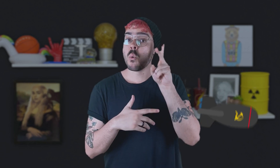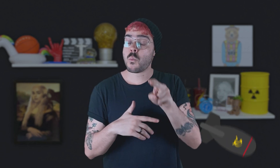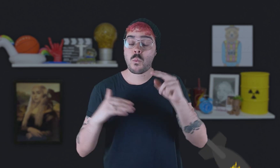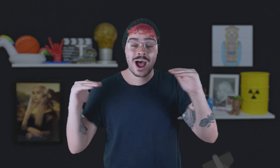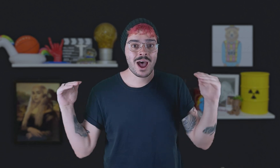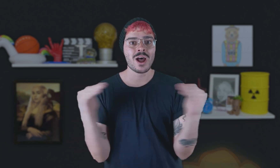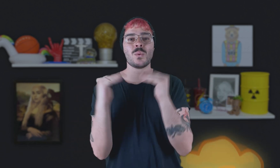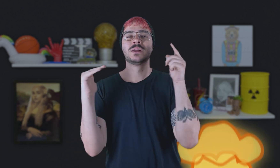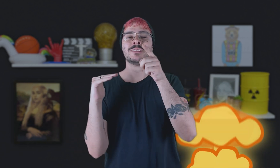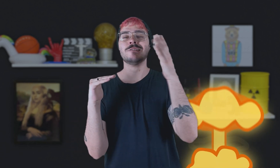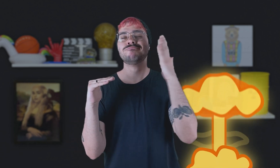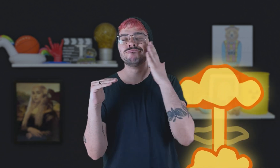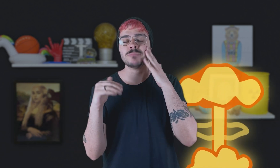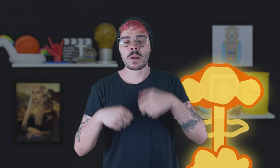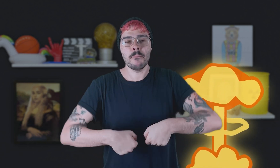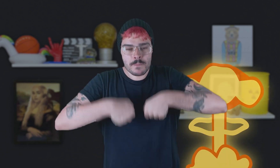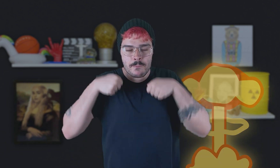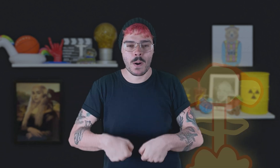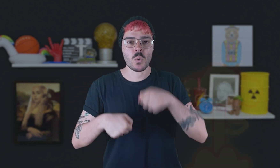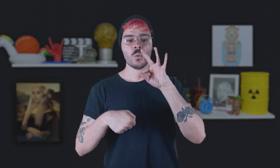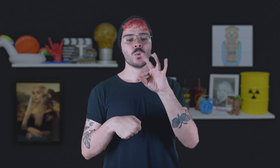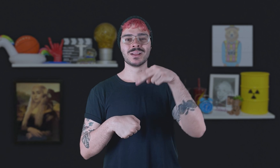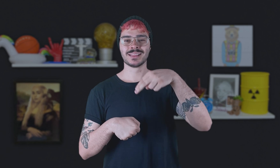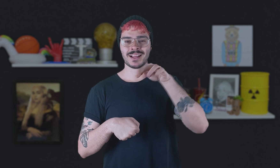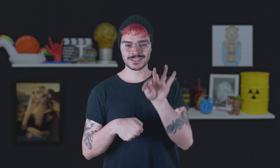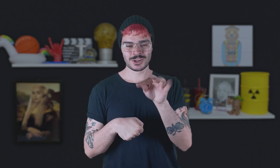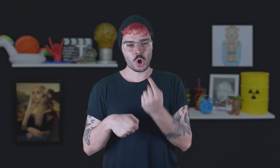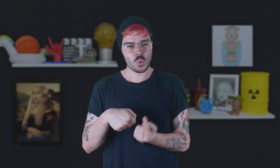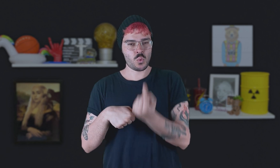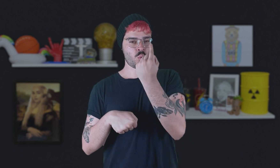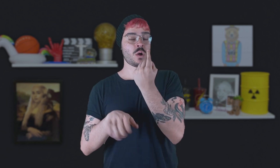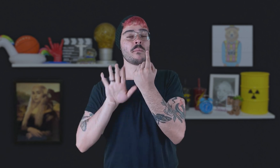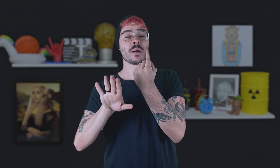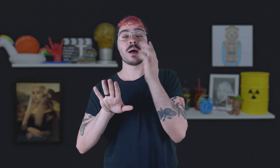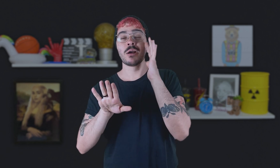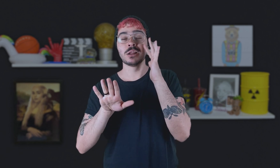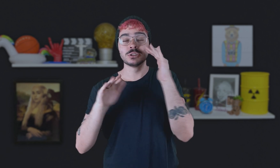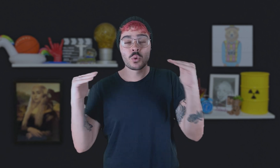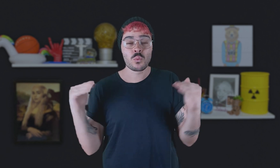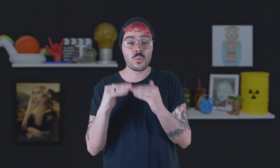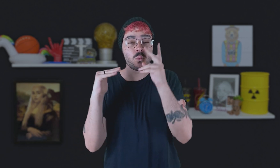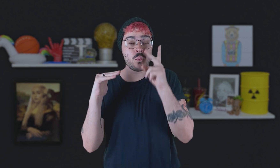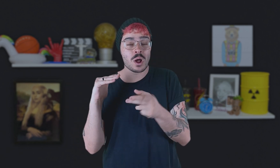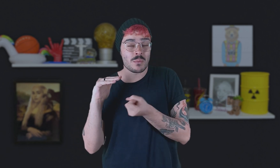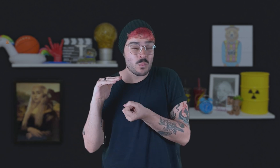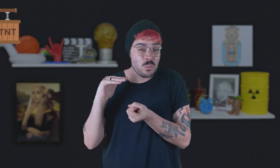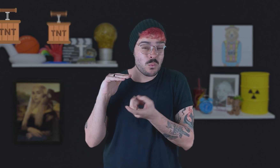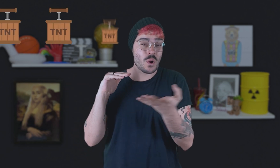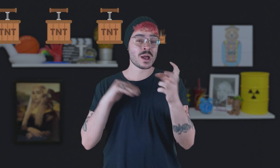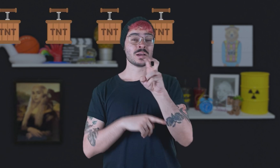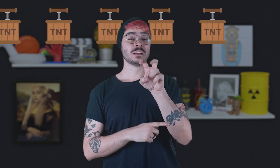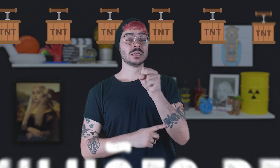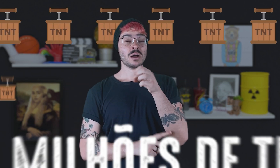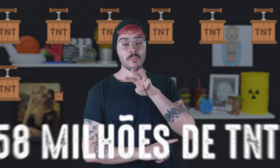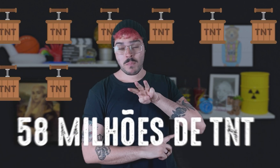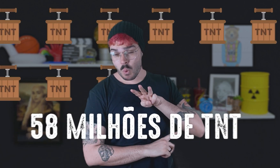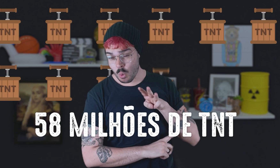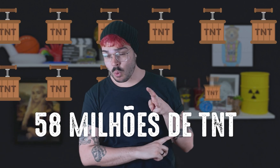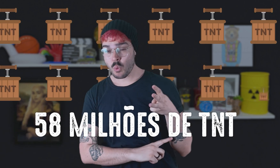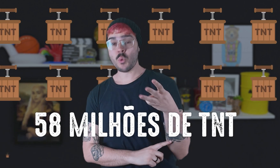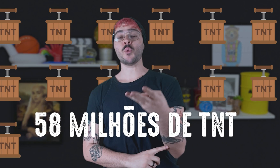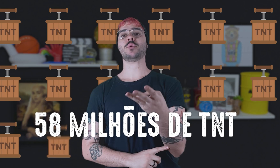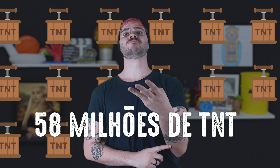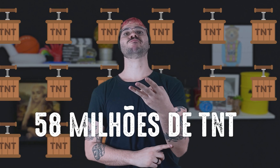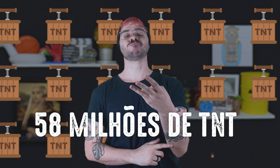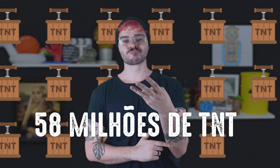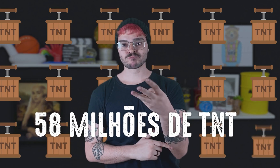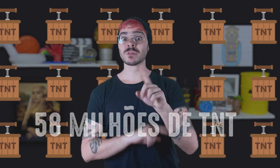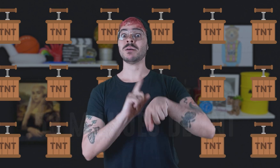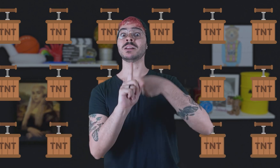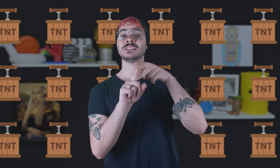equivalent to 58 million tons of TNT,